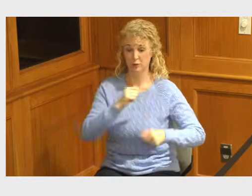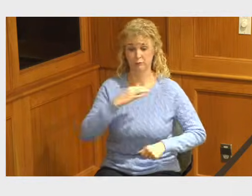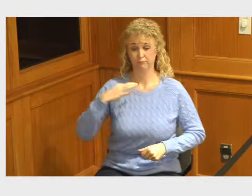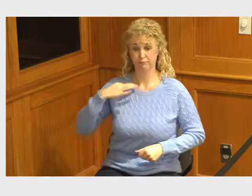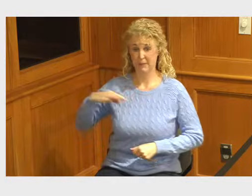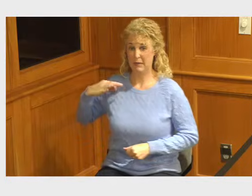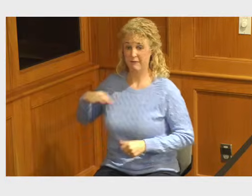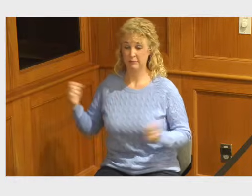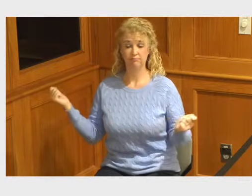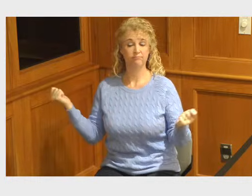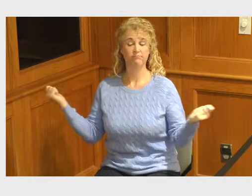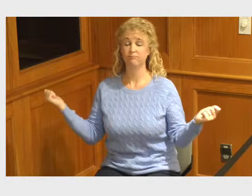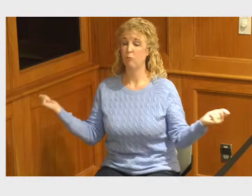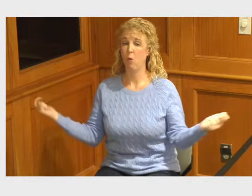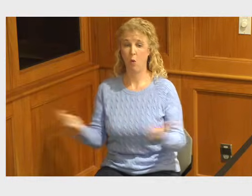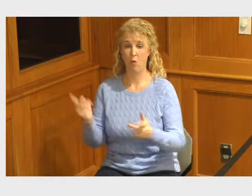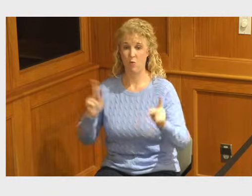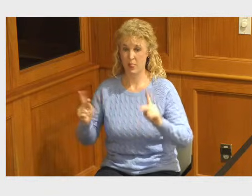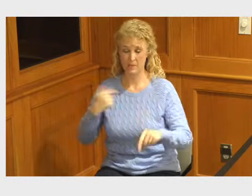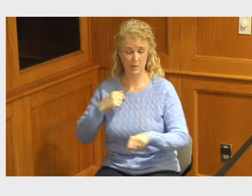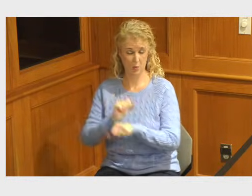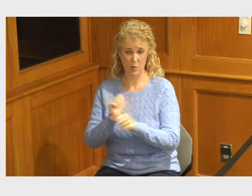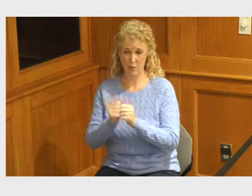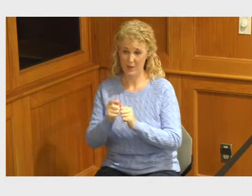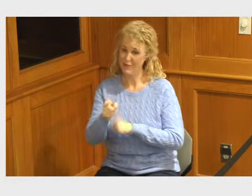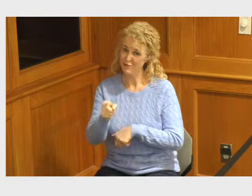all of our partners and the county being one of our biggest partners around what are the goals,